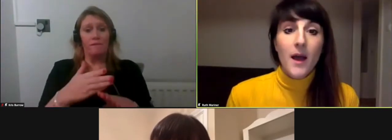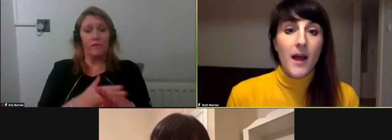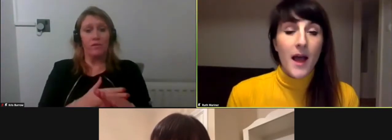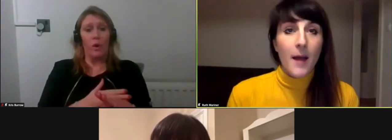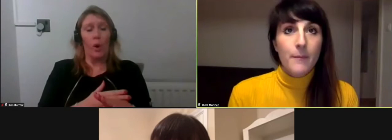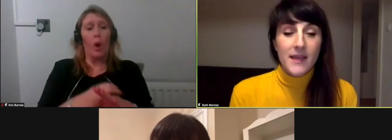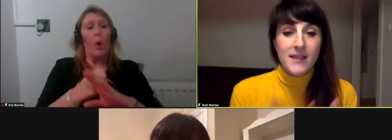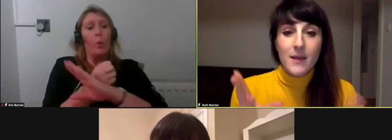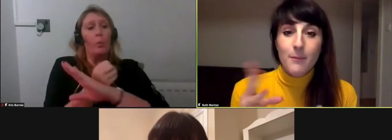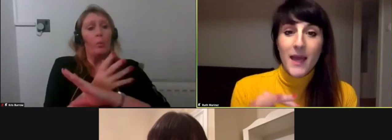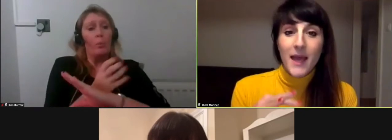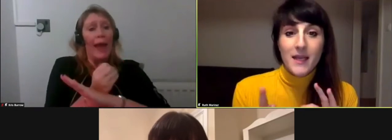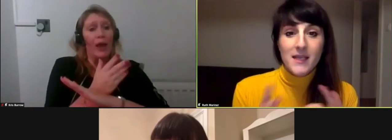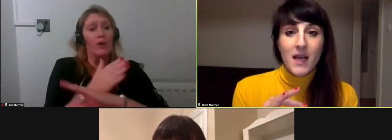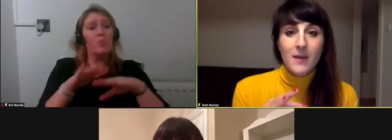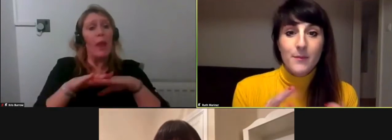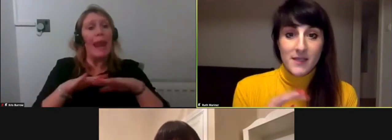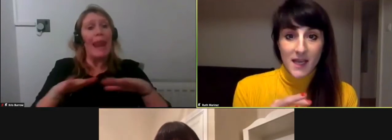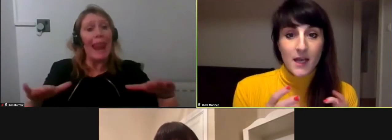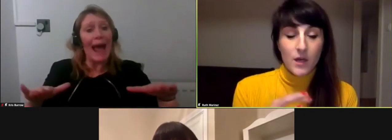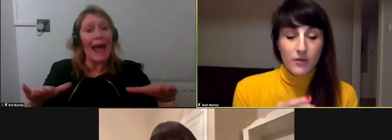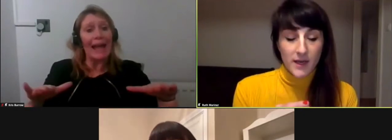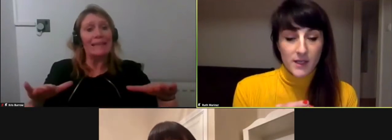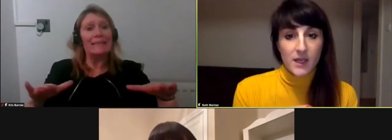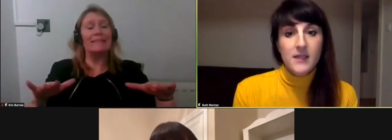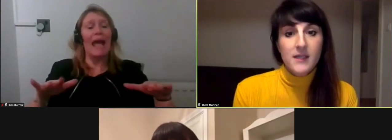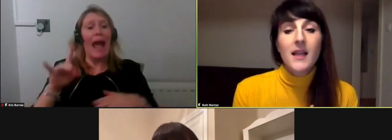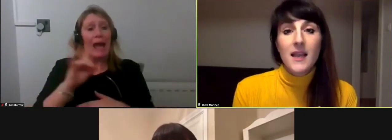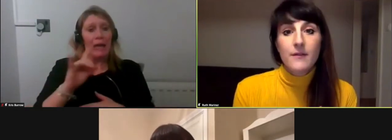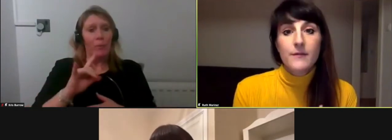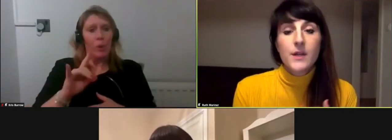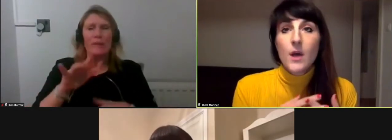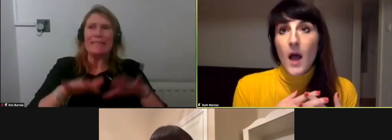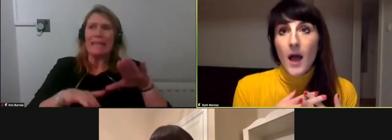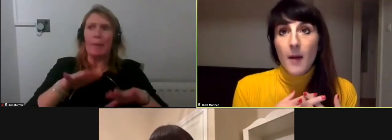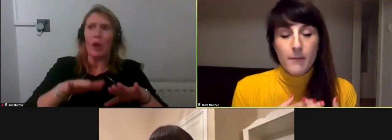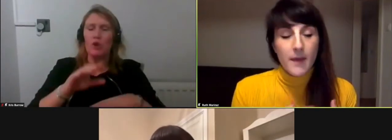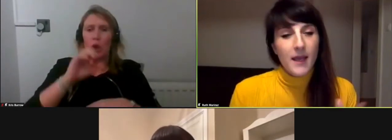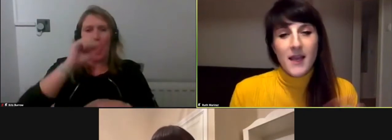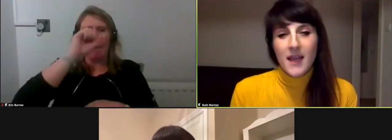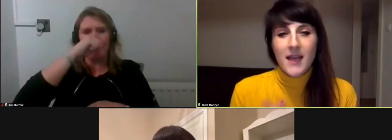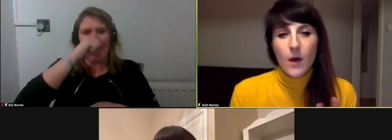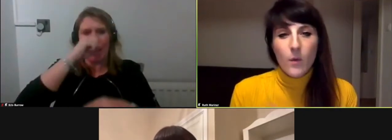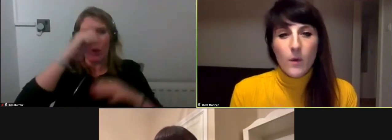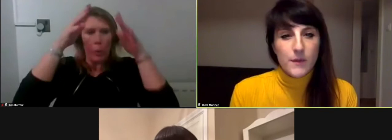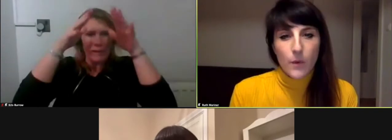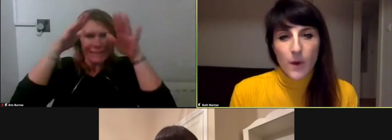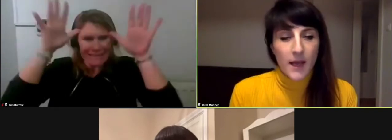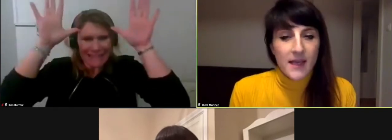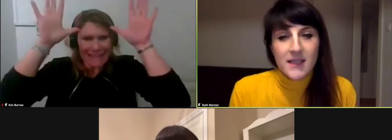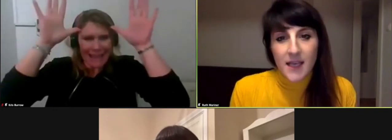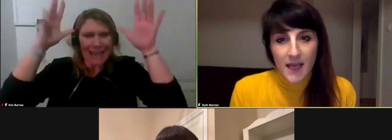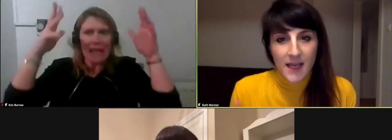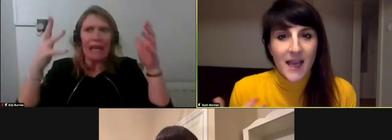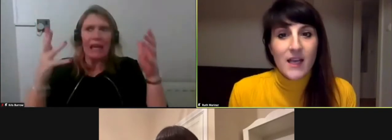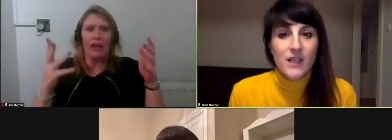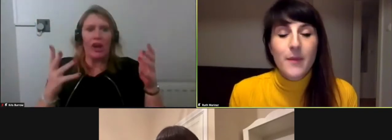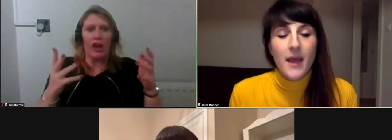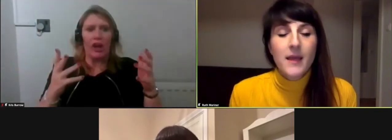were these kind of pig-type-deer creatures that lived in what is now in India in